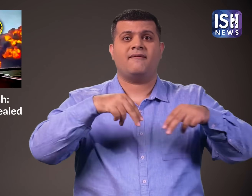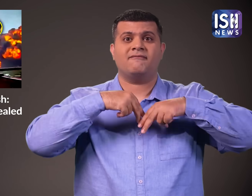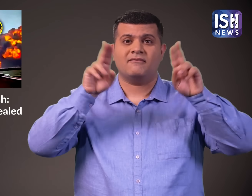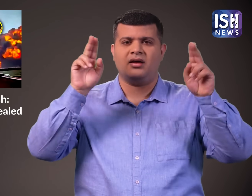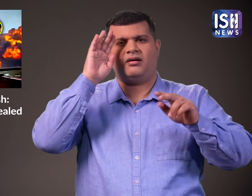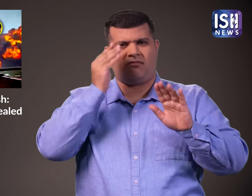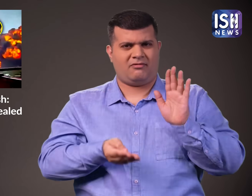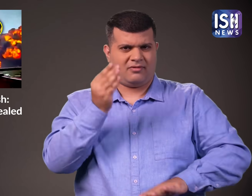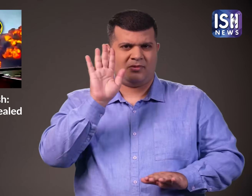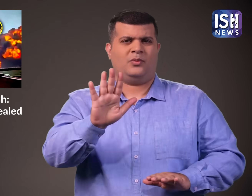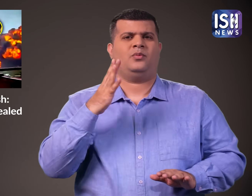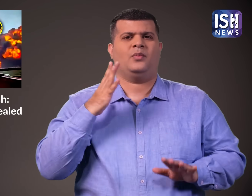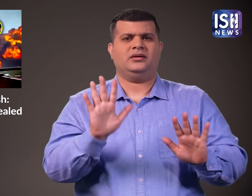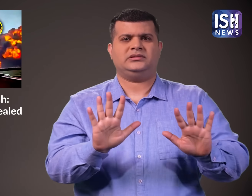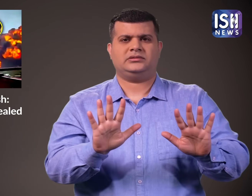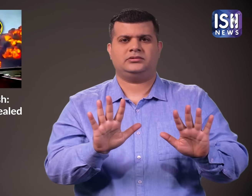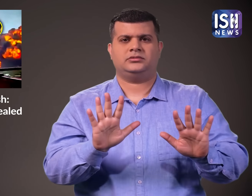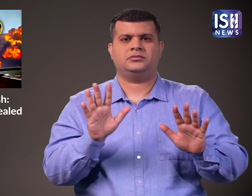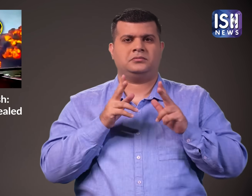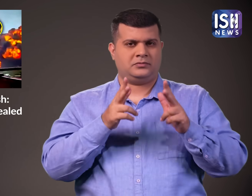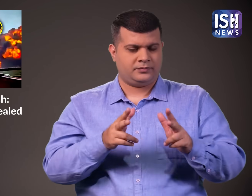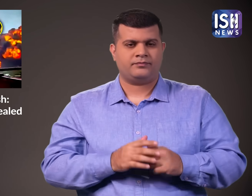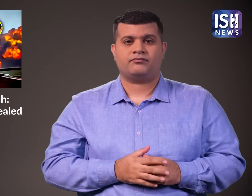Then a final report will be shared. People must wait.